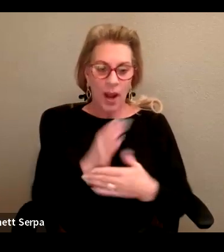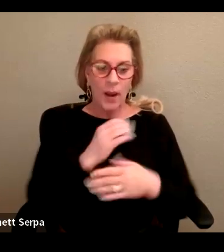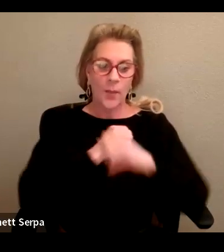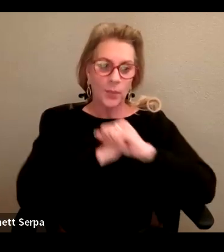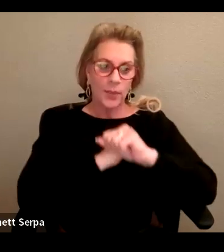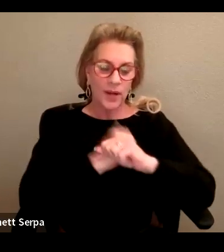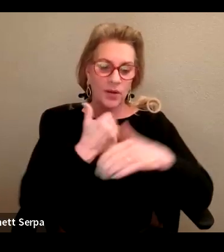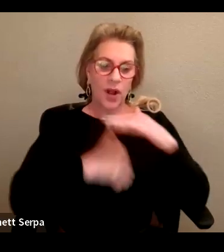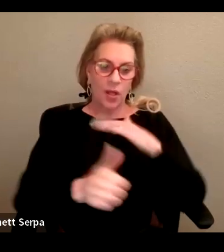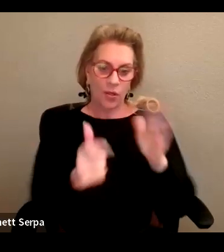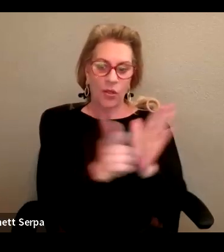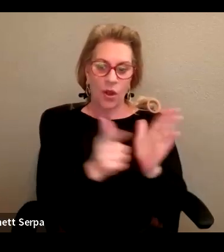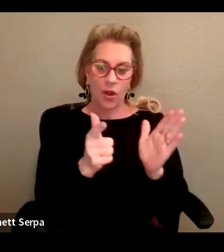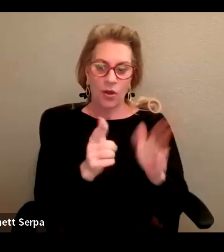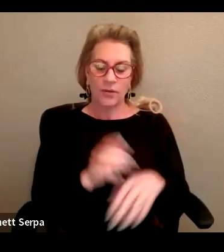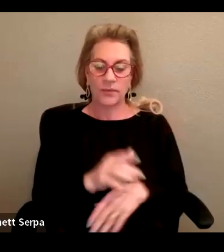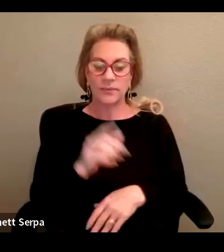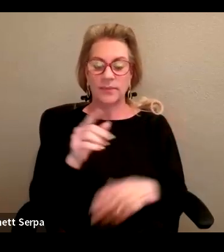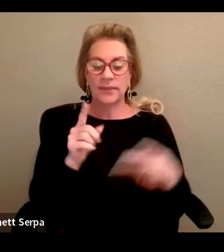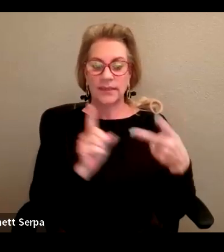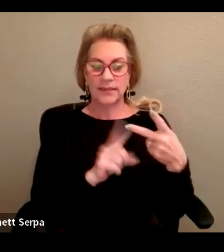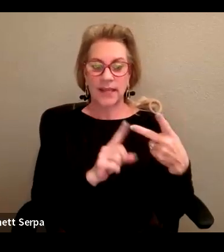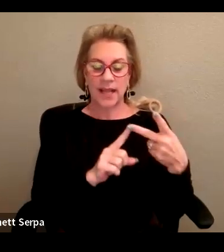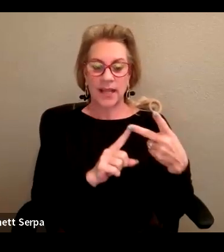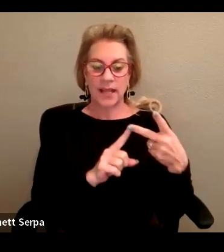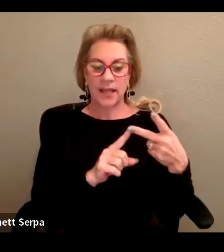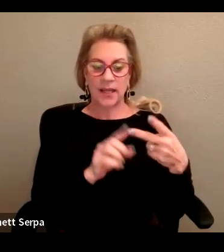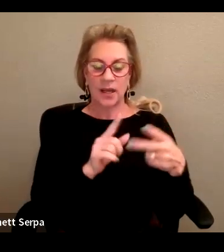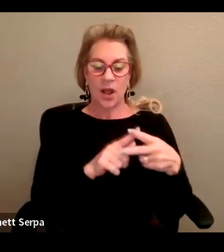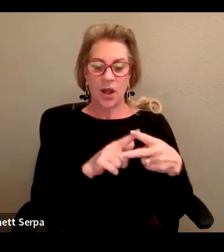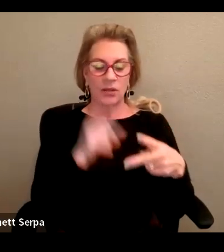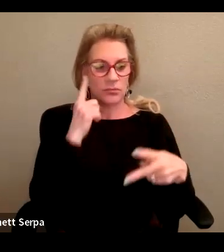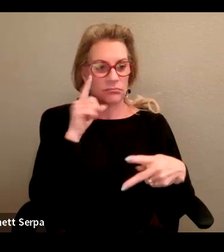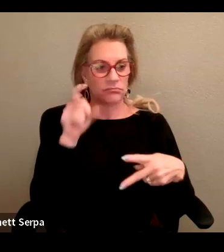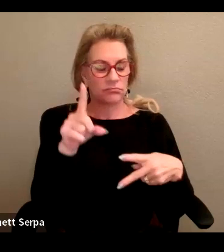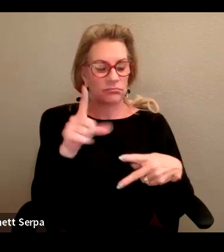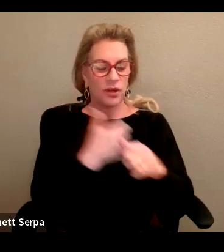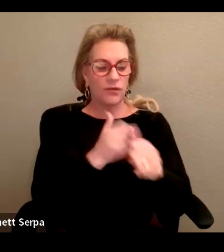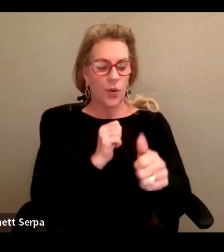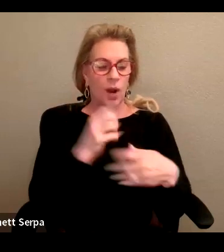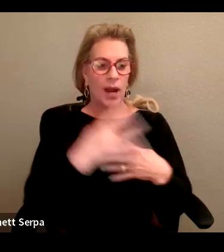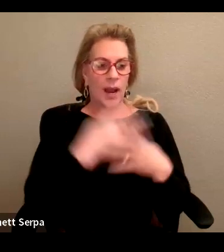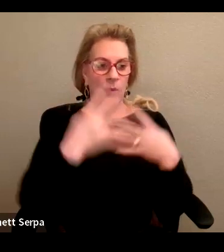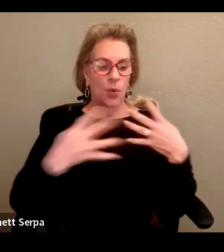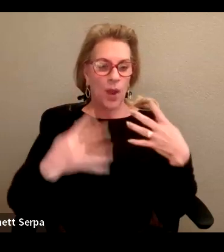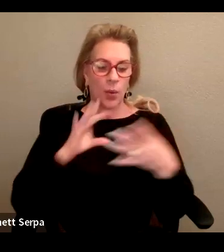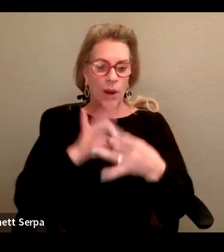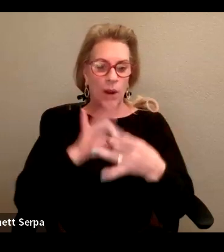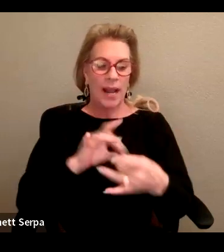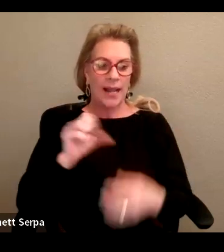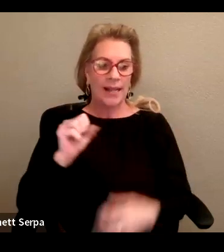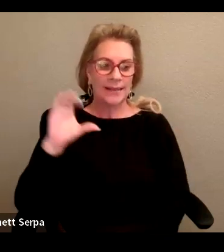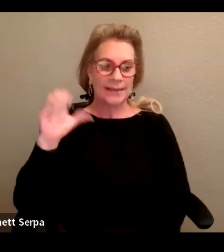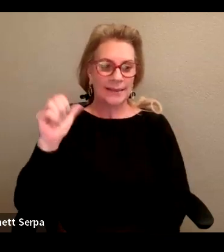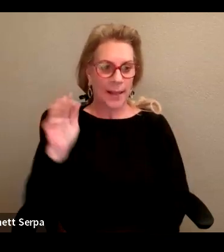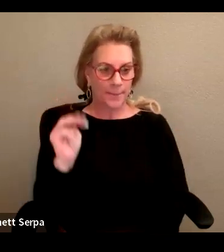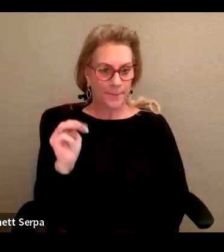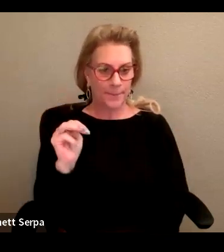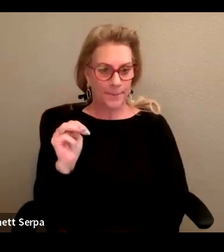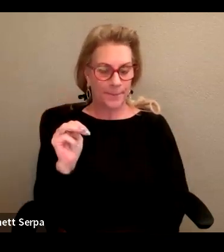the law the second is on spotting and avoiding immigration related scams and the third is for